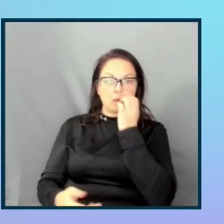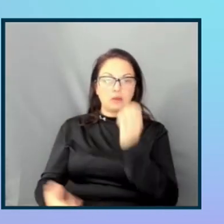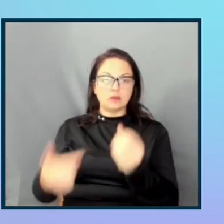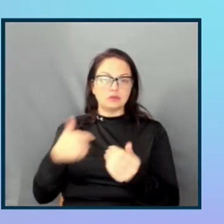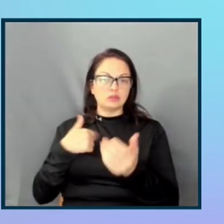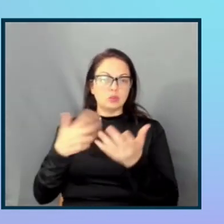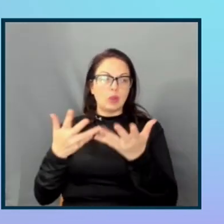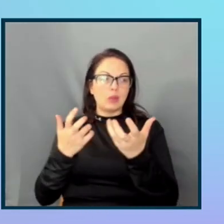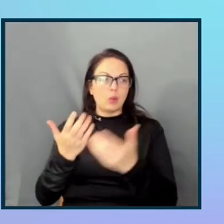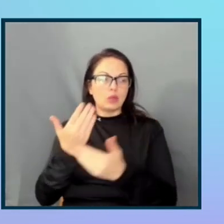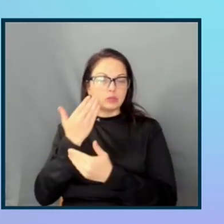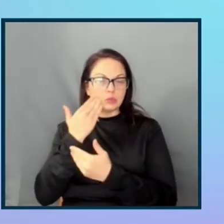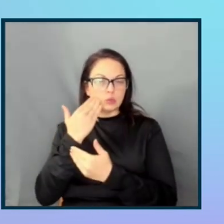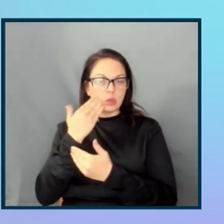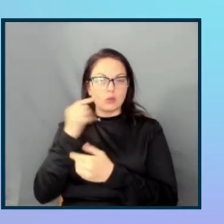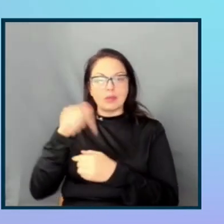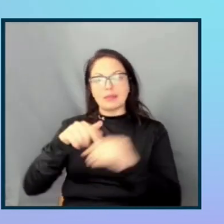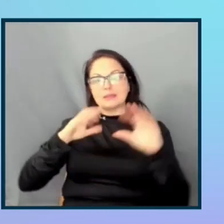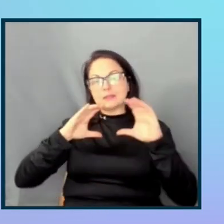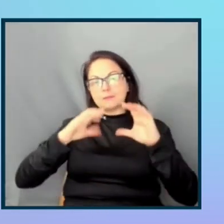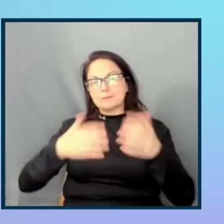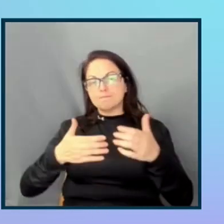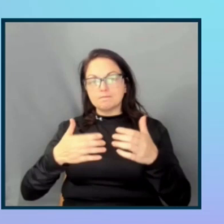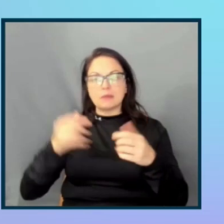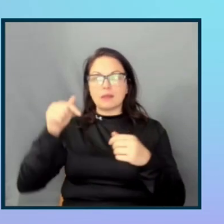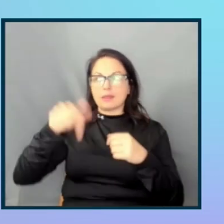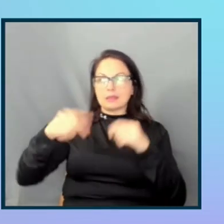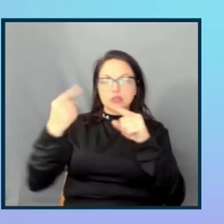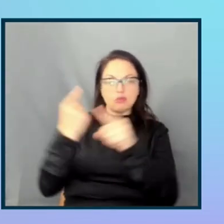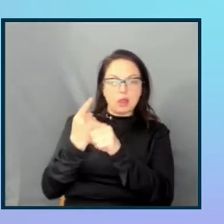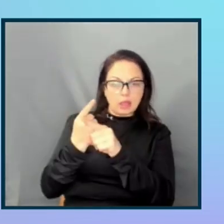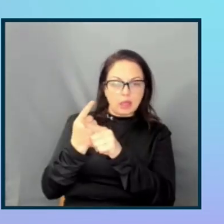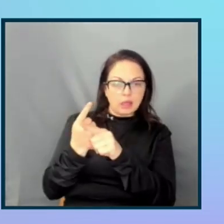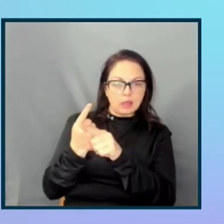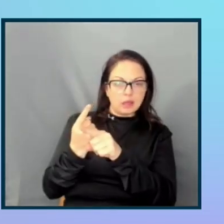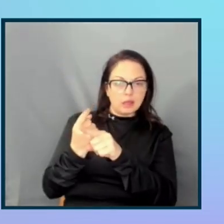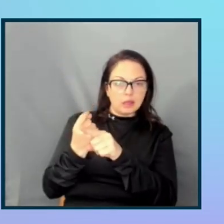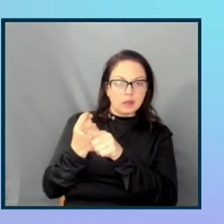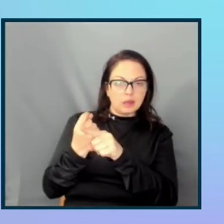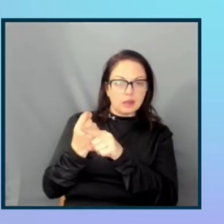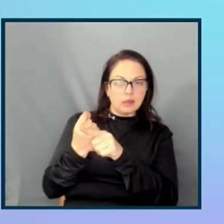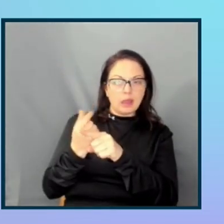can find this button correctly? In which case I'd refer to the assistive technology.